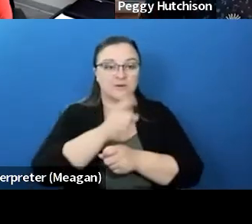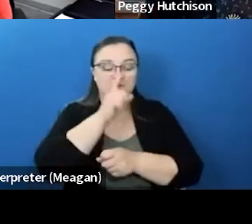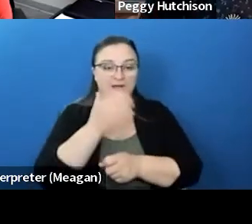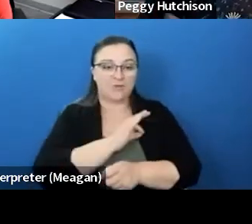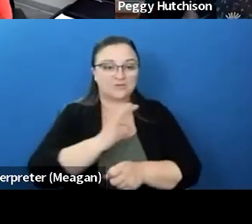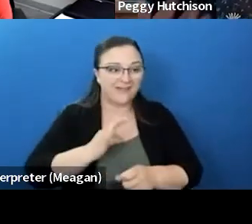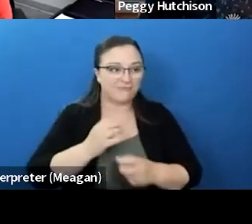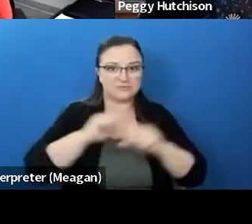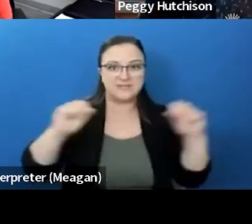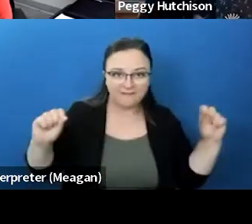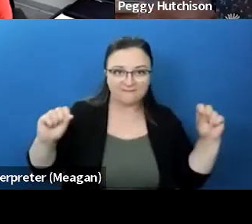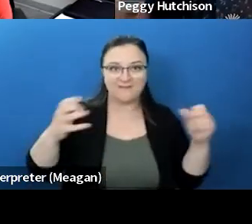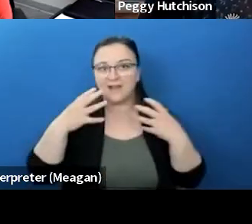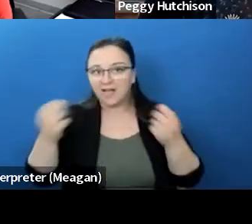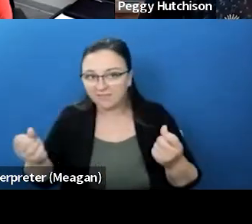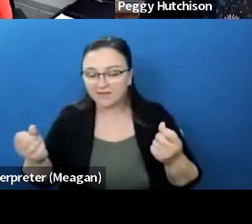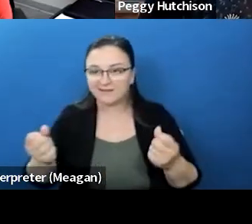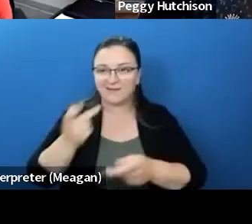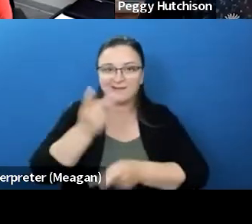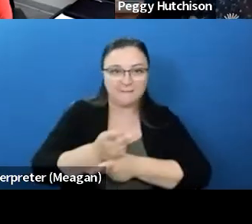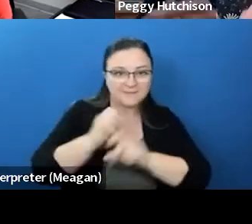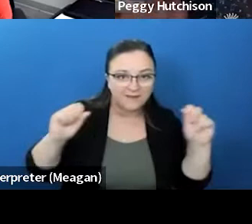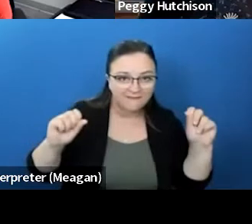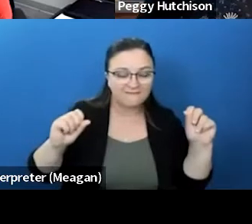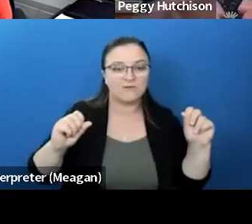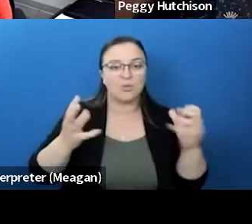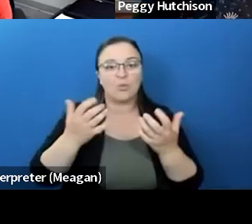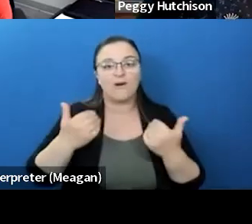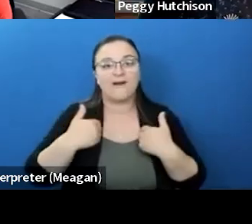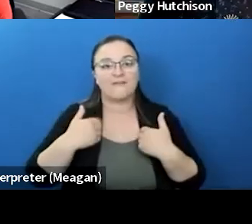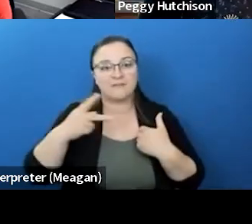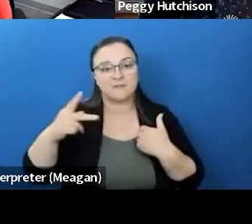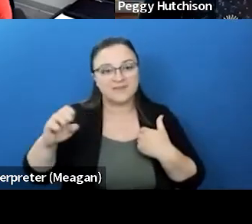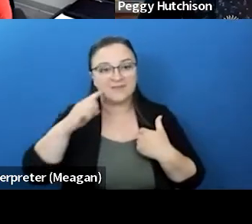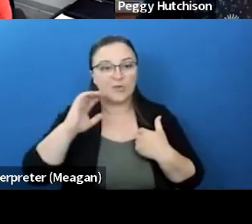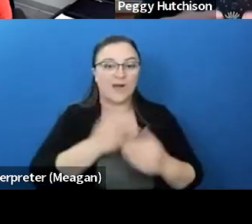were healthy and kept safe. We also wanted to have PPE for all our participants.